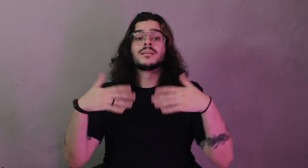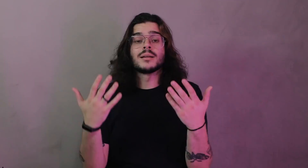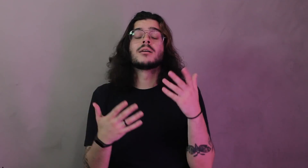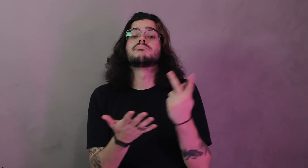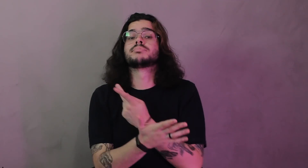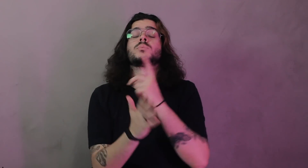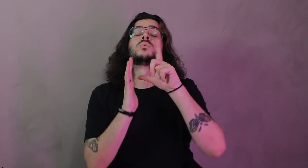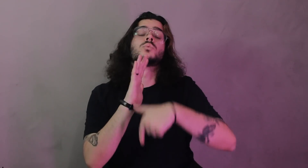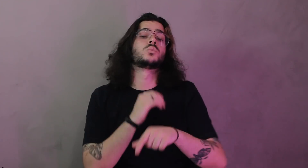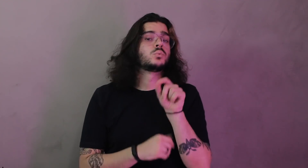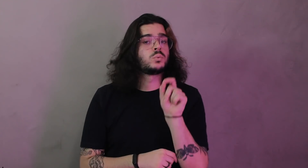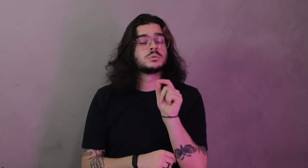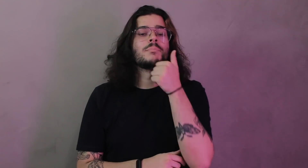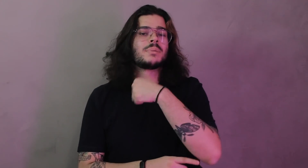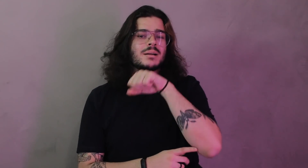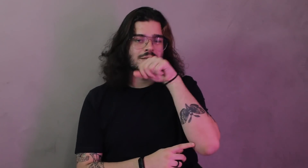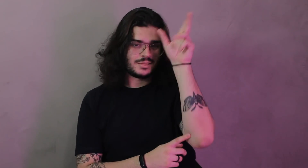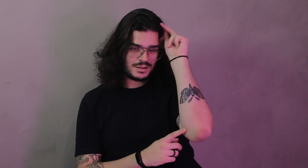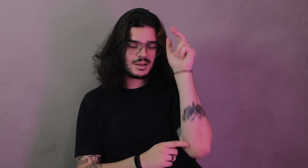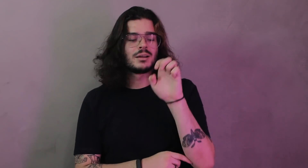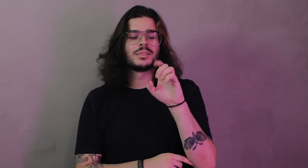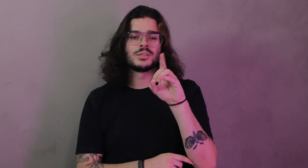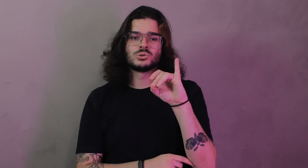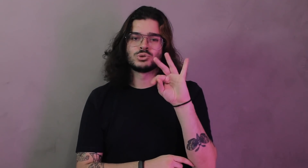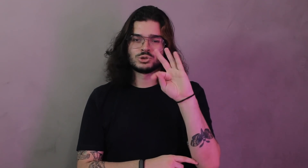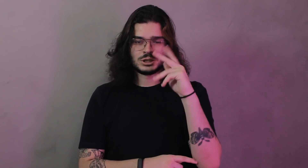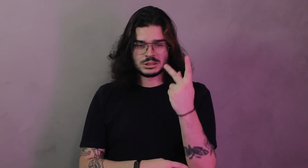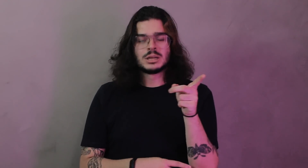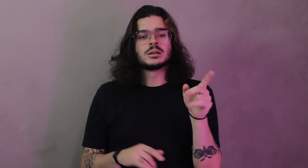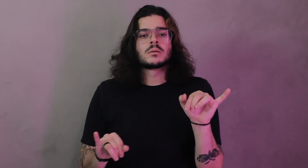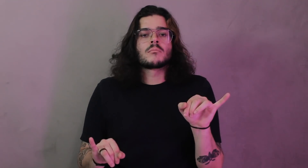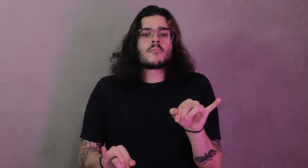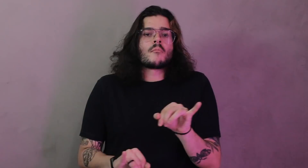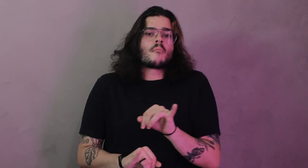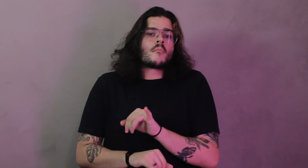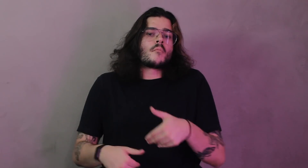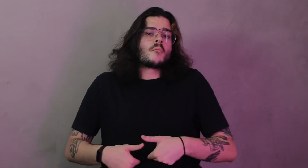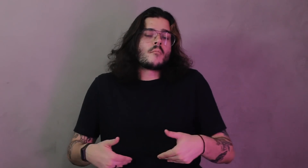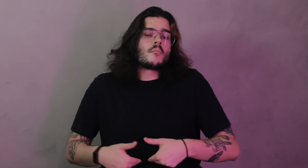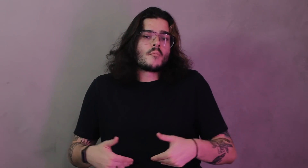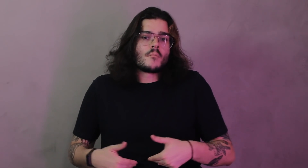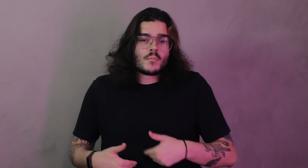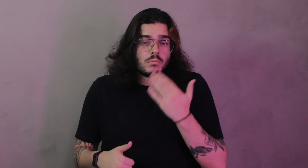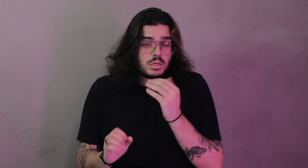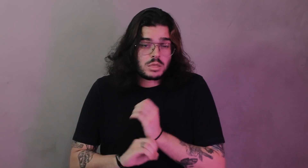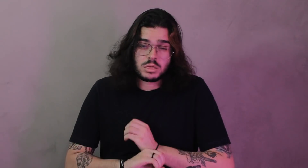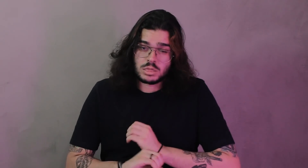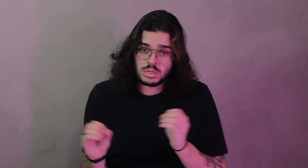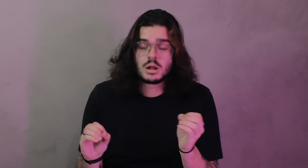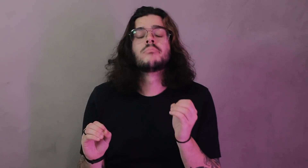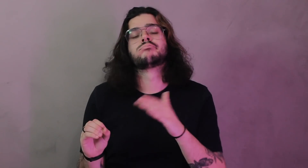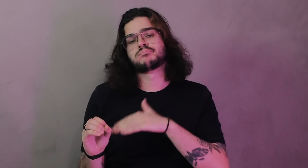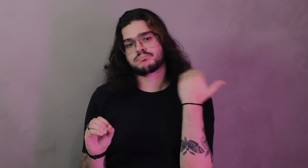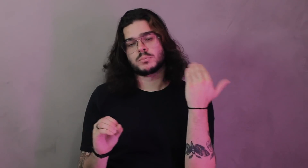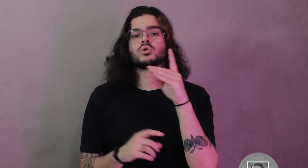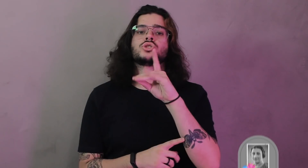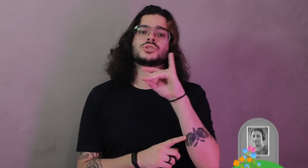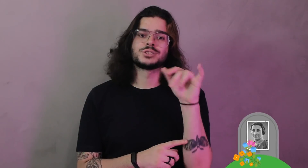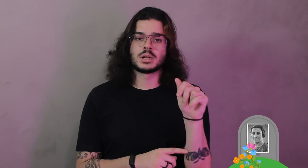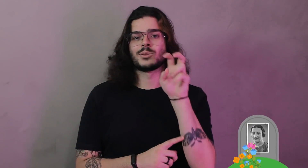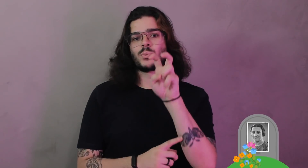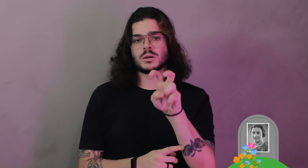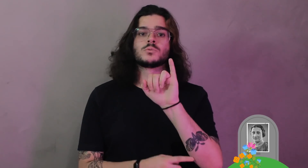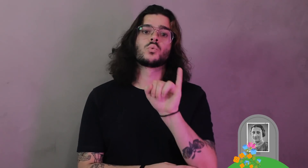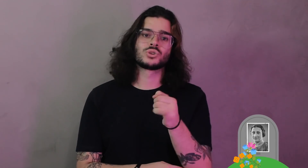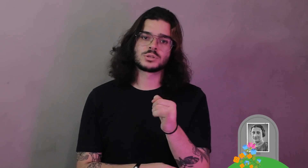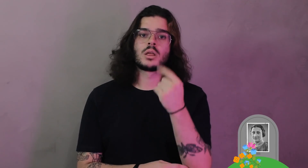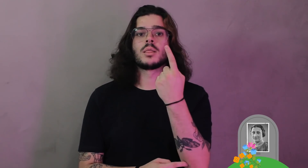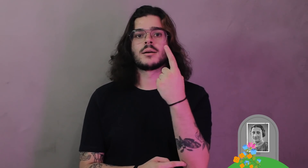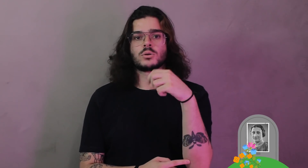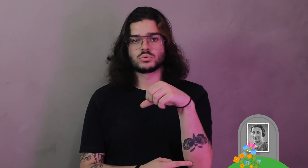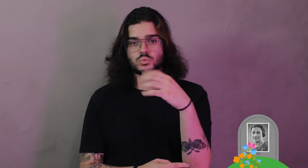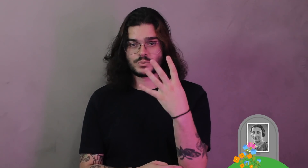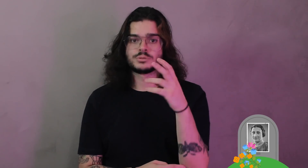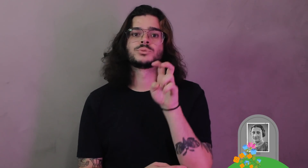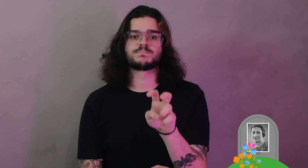Later, Edith died of starvation on January 5, 1945.